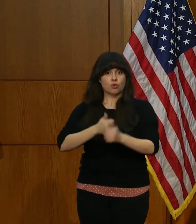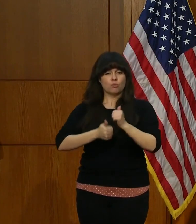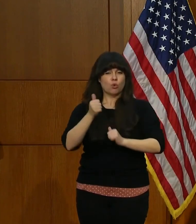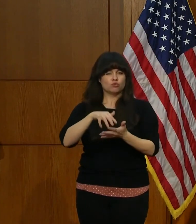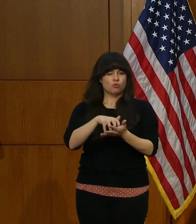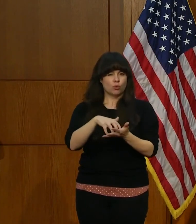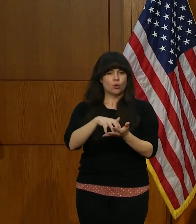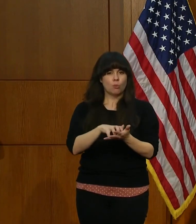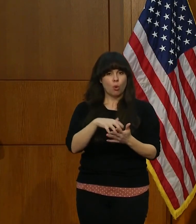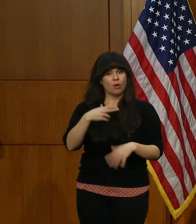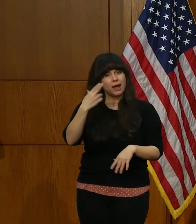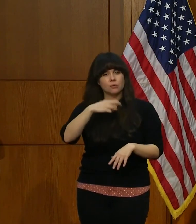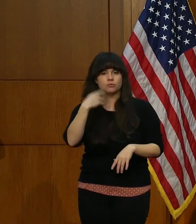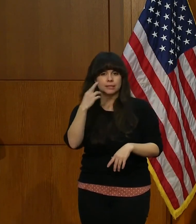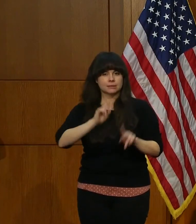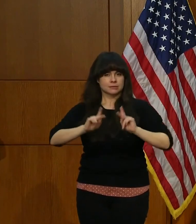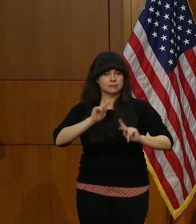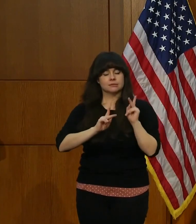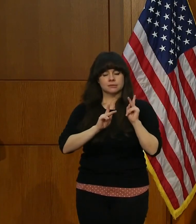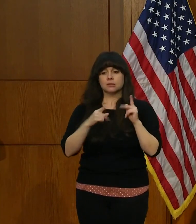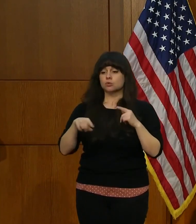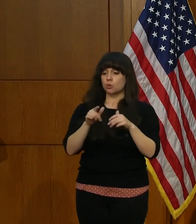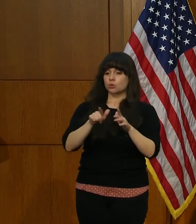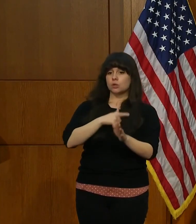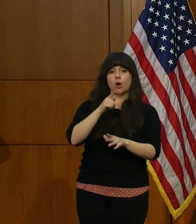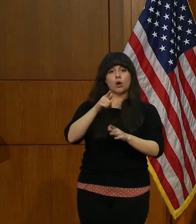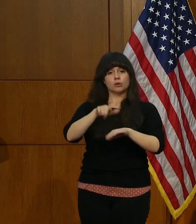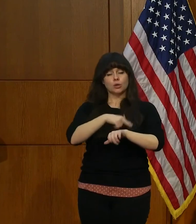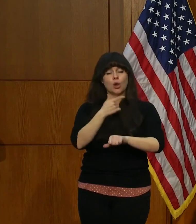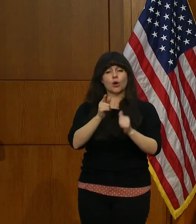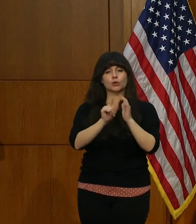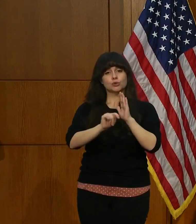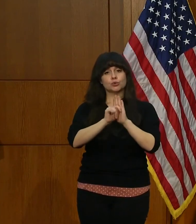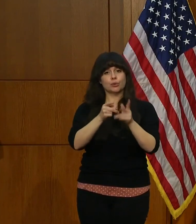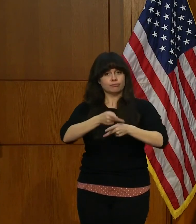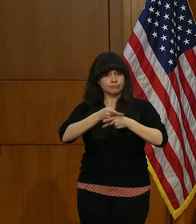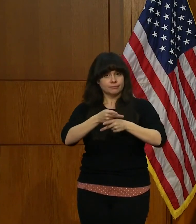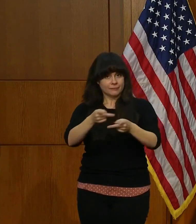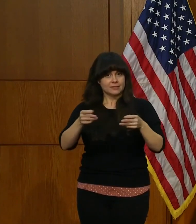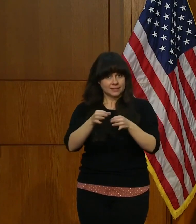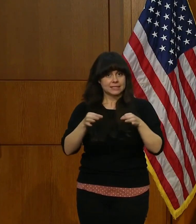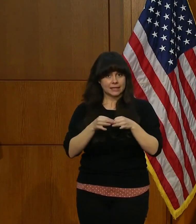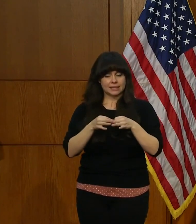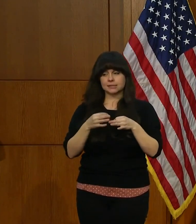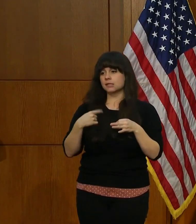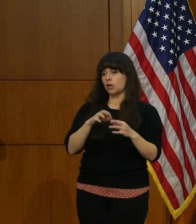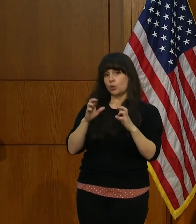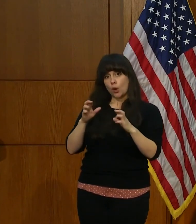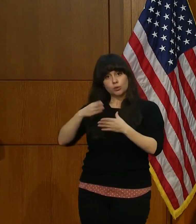OVER 18,500 SHOTS TO THE MOST FORMIDABLE IN THOSE LONG TERM